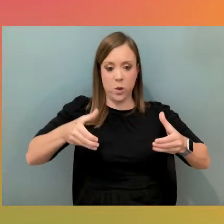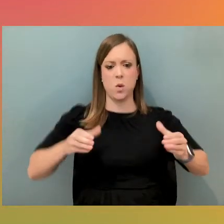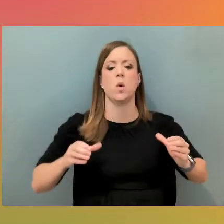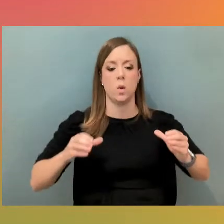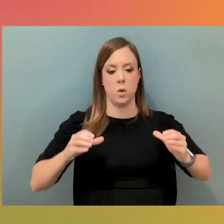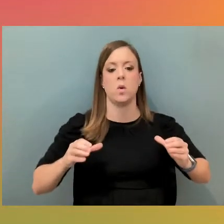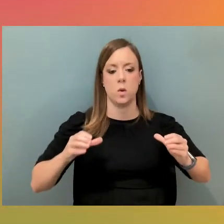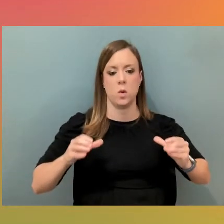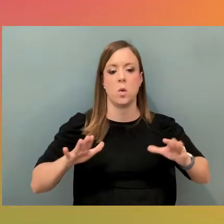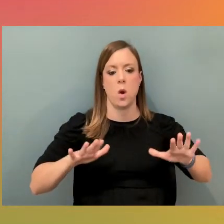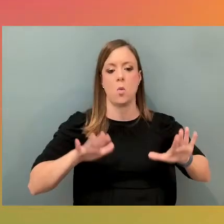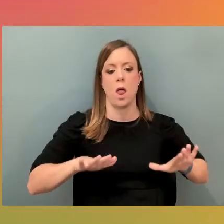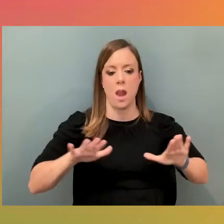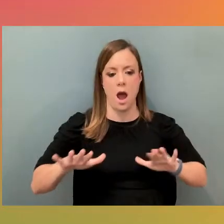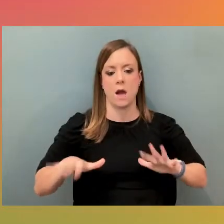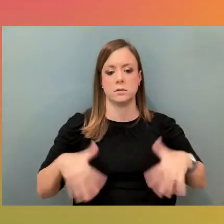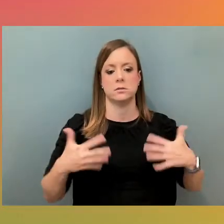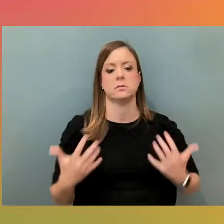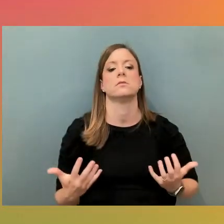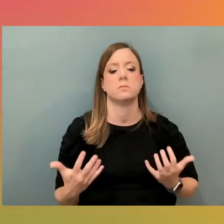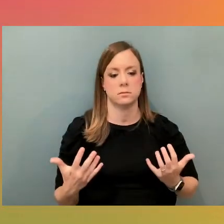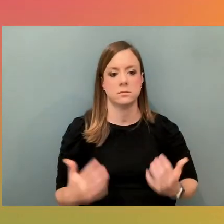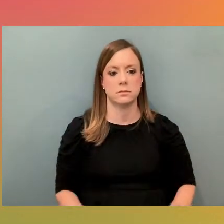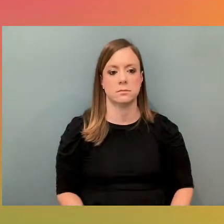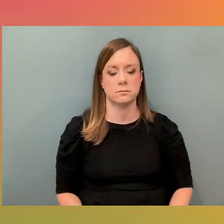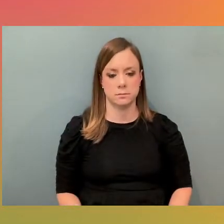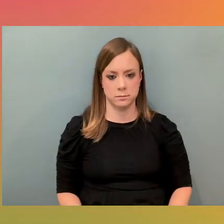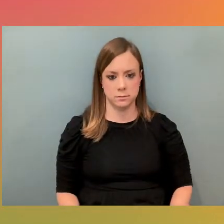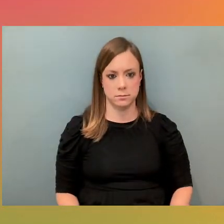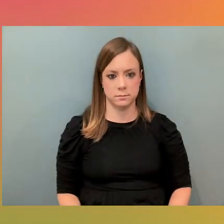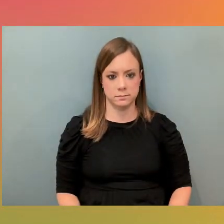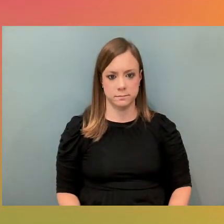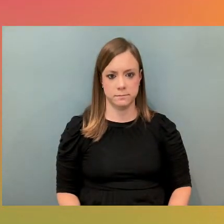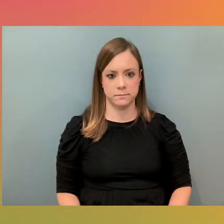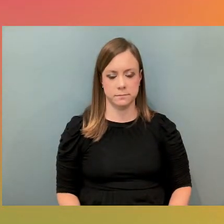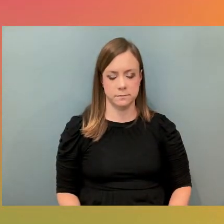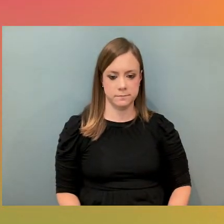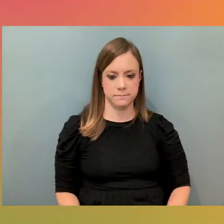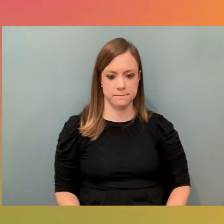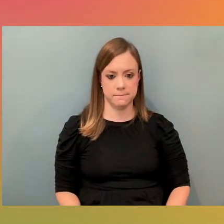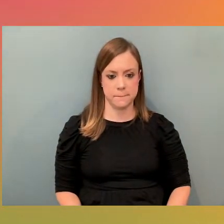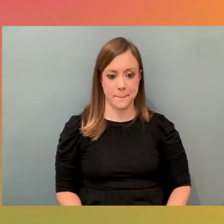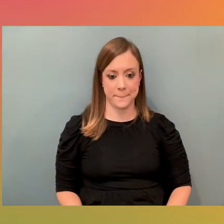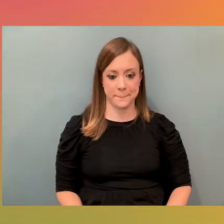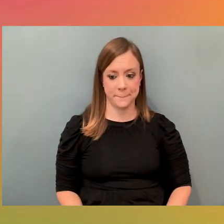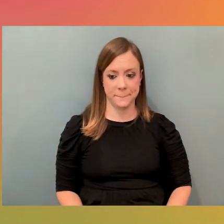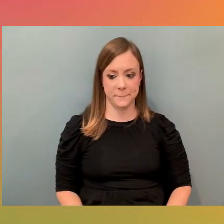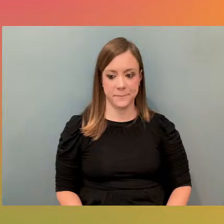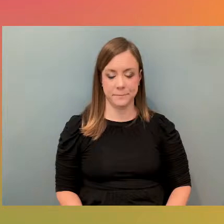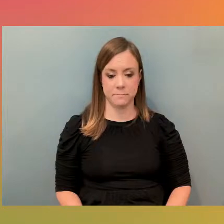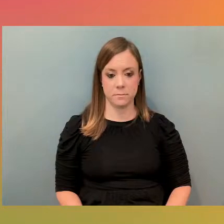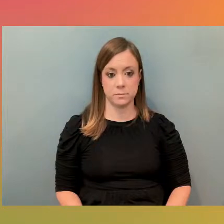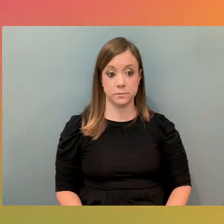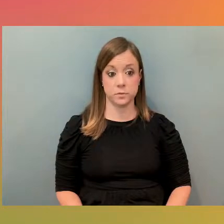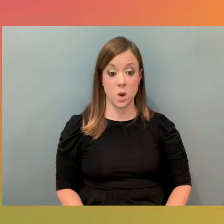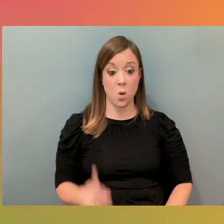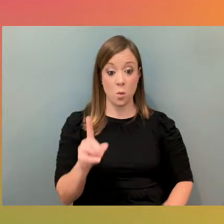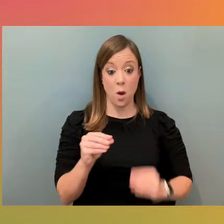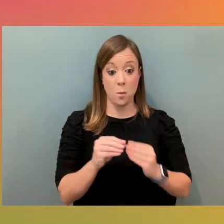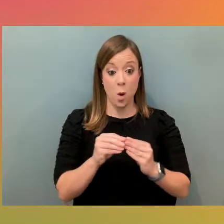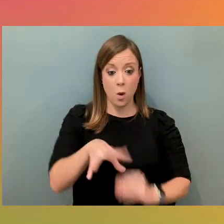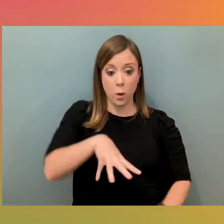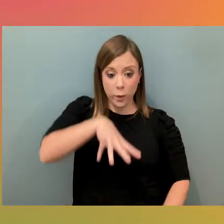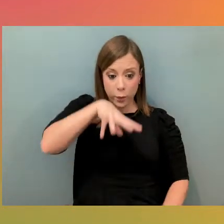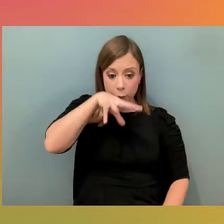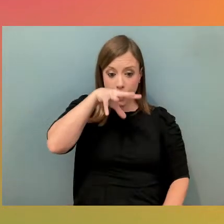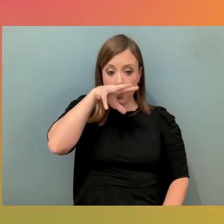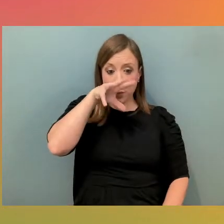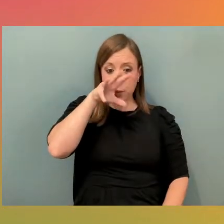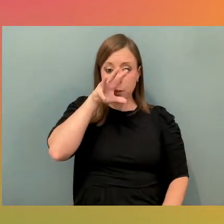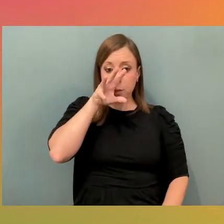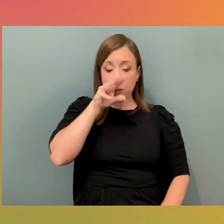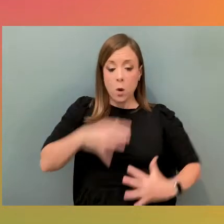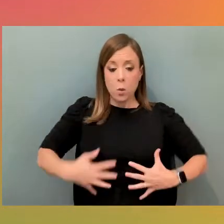AND EXHALE, LET YOUR HIS GET A